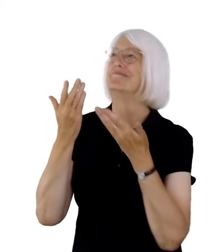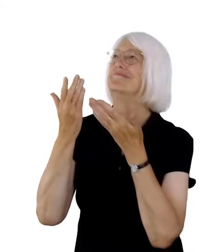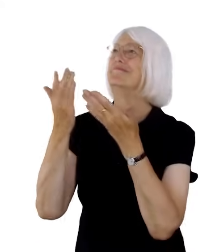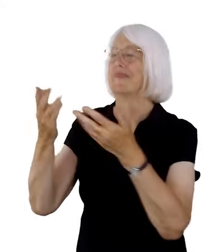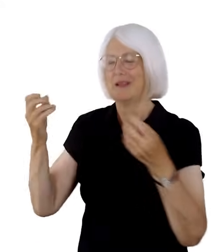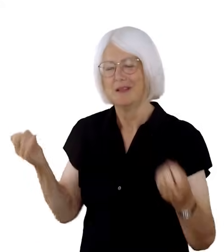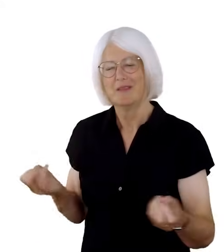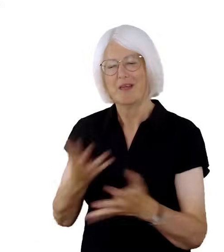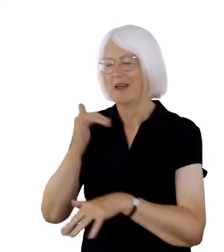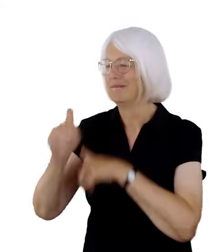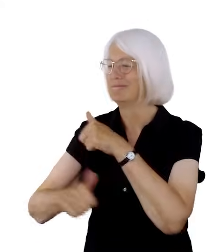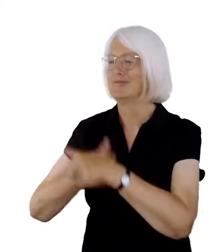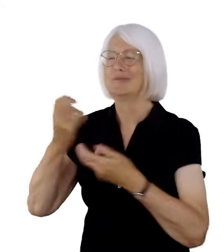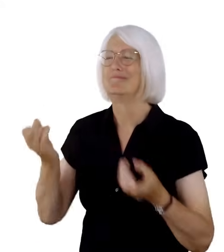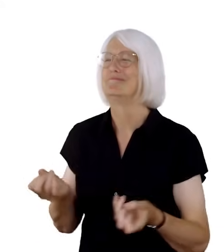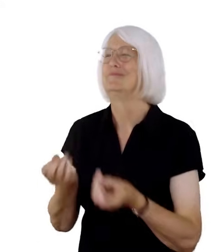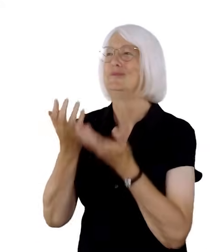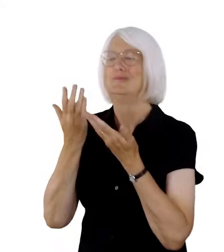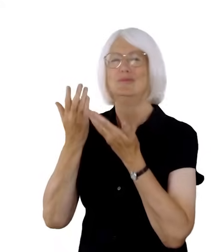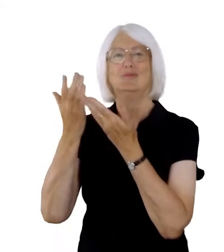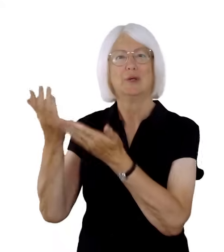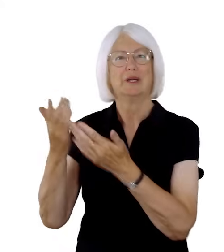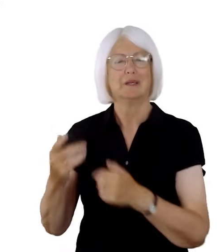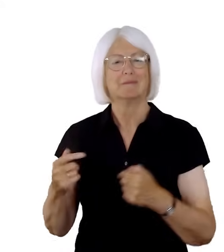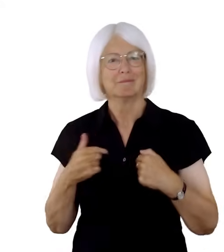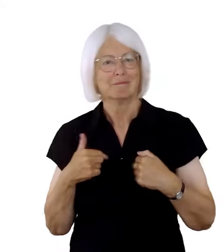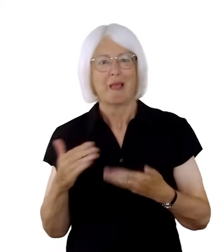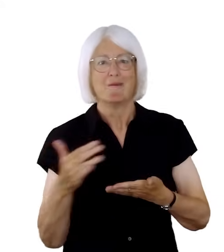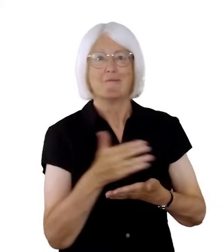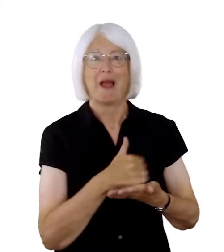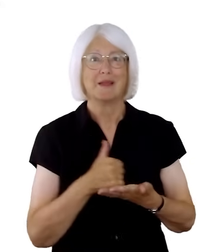To his feet your tribute bring